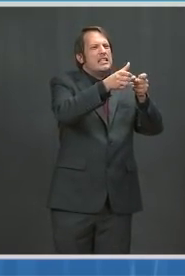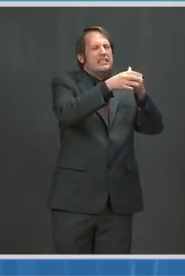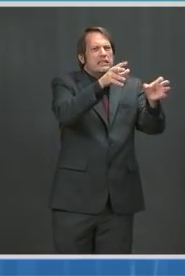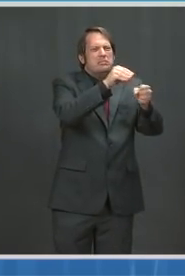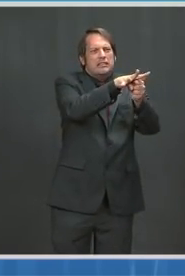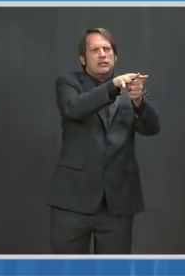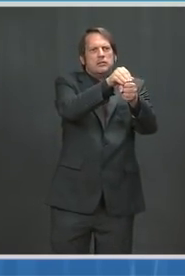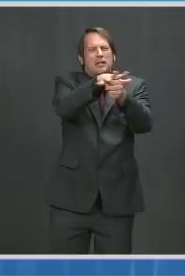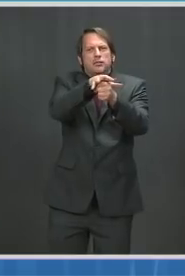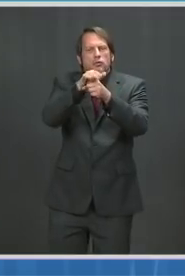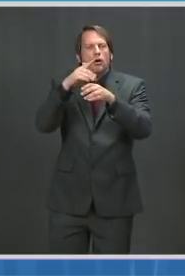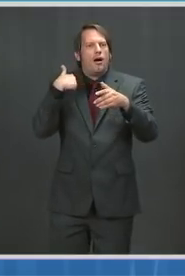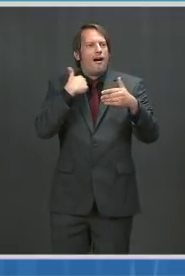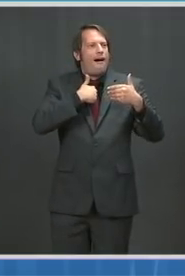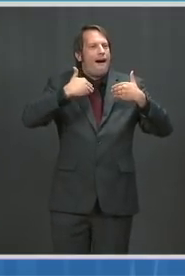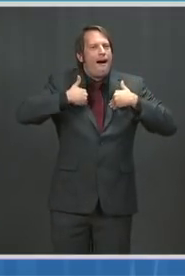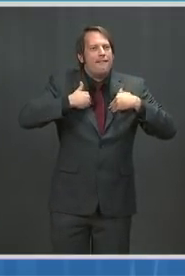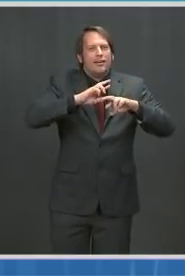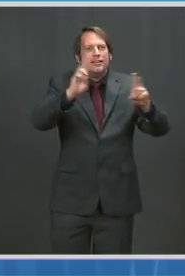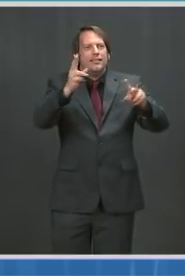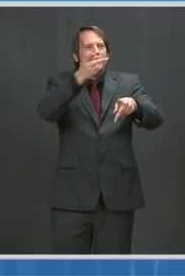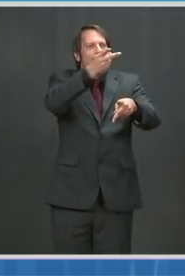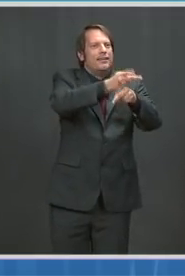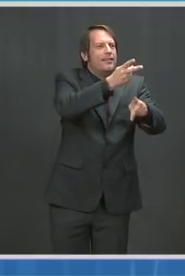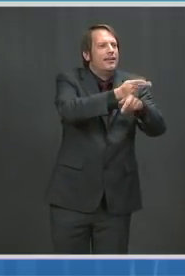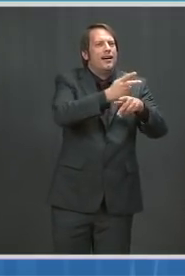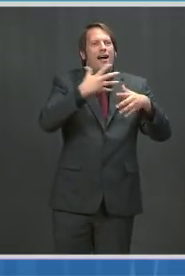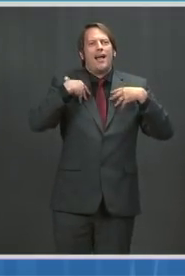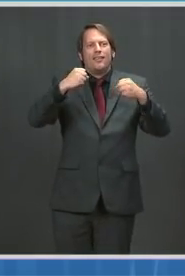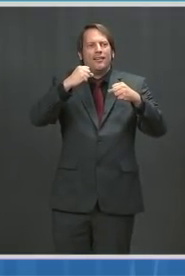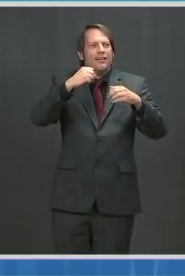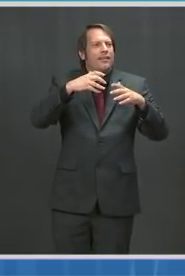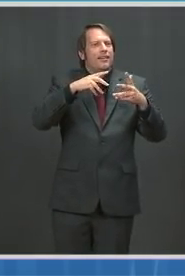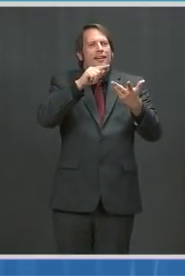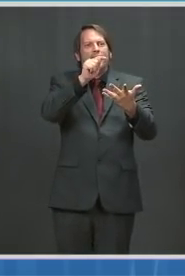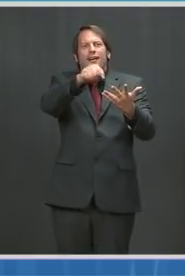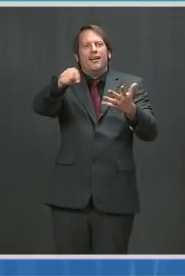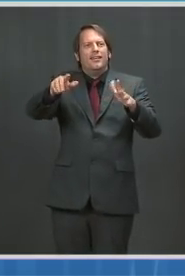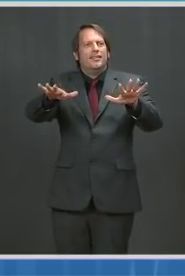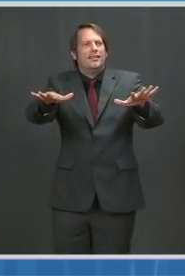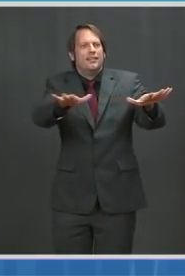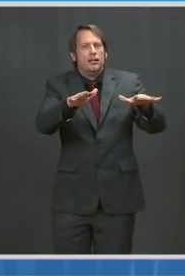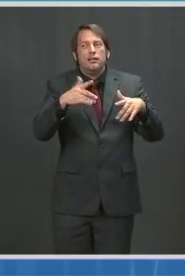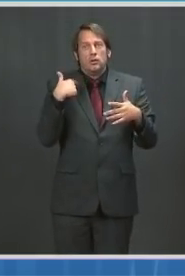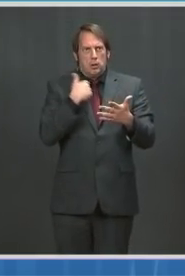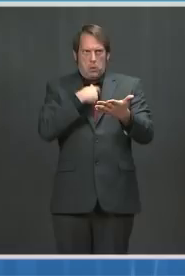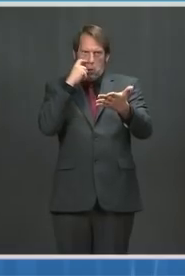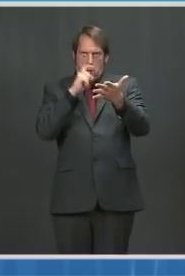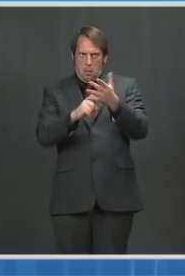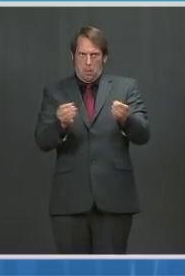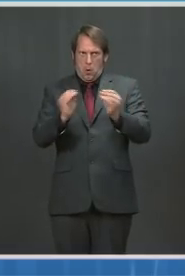Hospitals are seeing more and more younger adults -- those in their 30s and 40s -- admitted with severe disease.